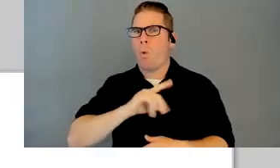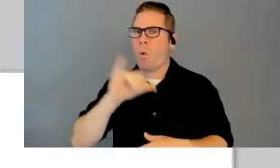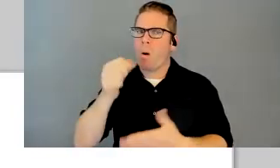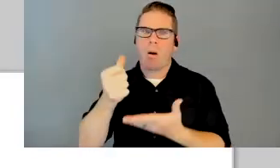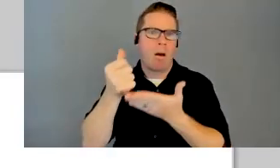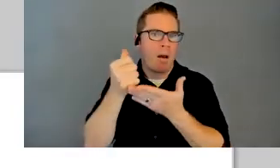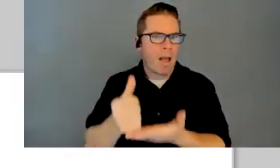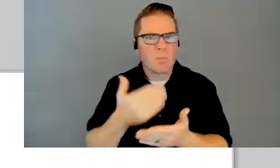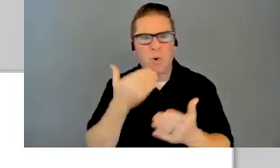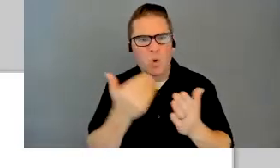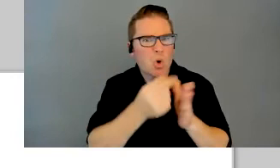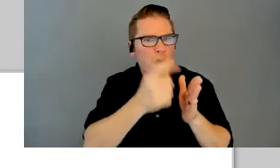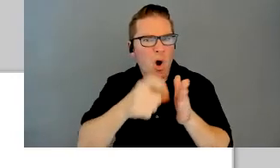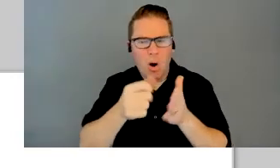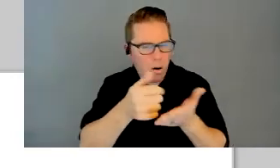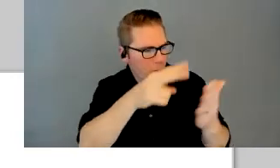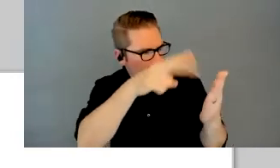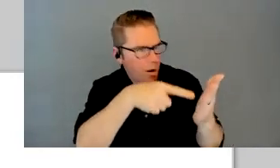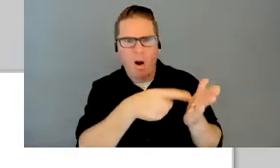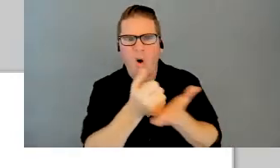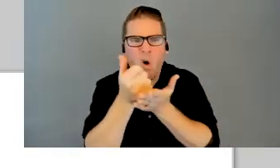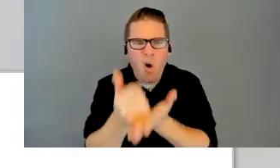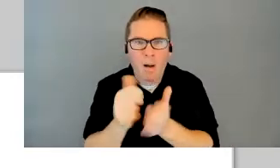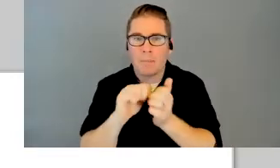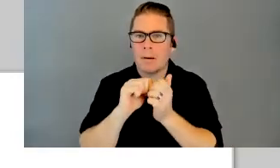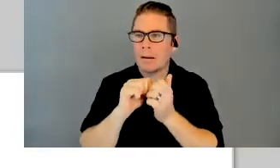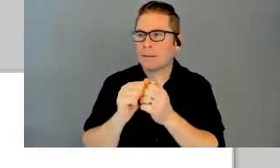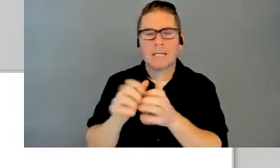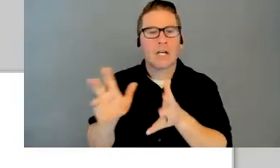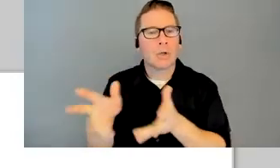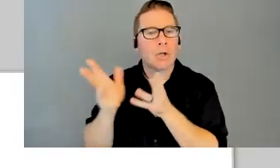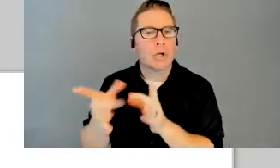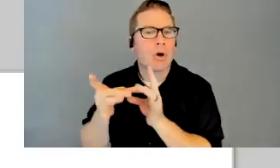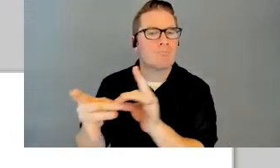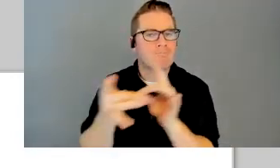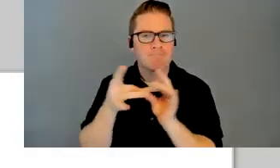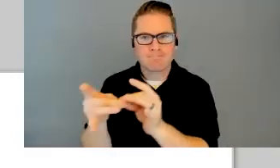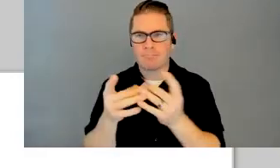Also about how to build community. And one of these I still I don't know if Sue's on here or not,